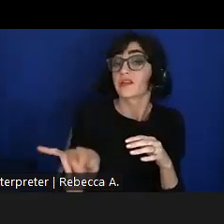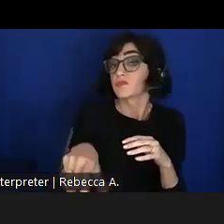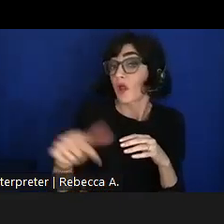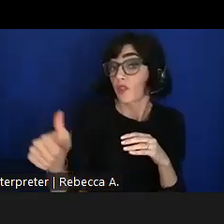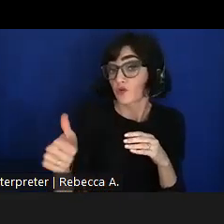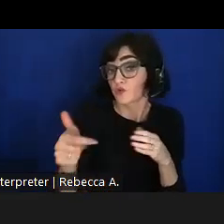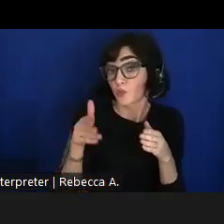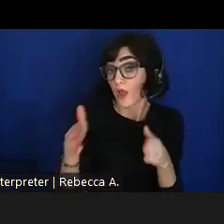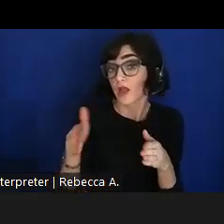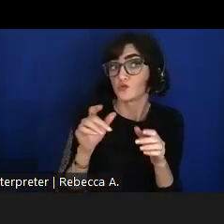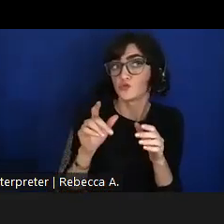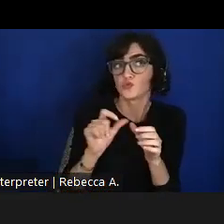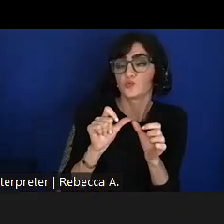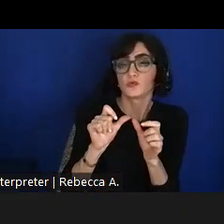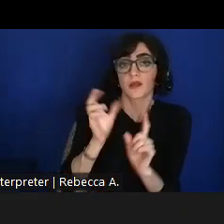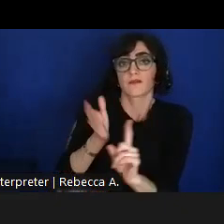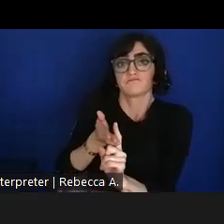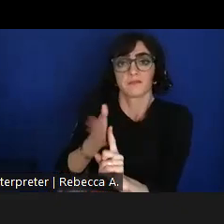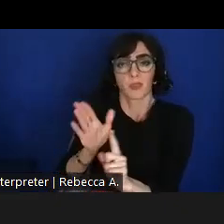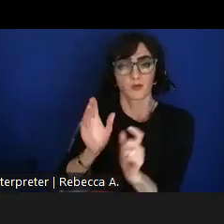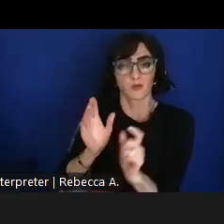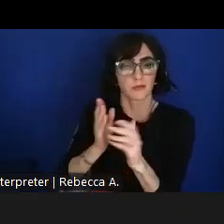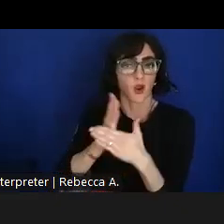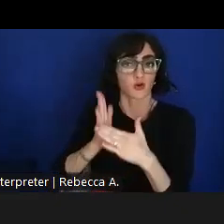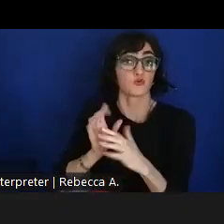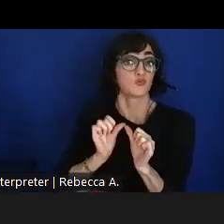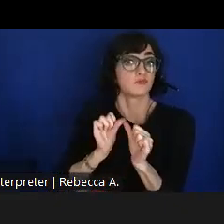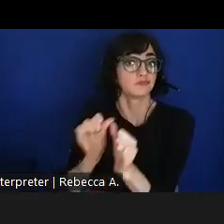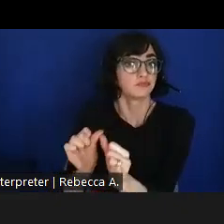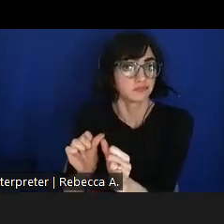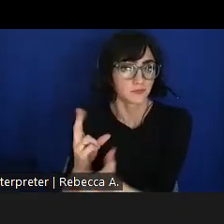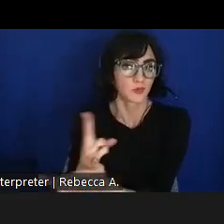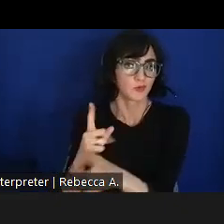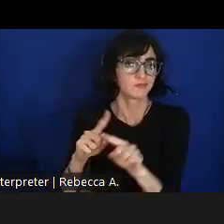continuing to use substances